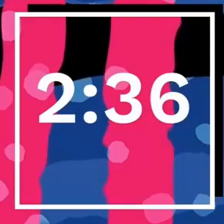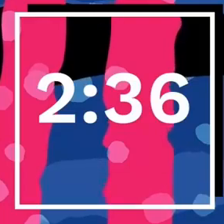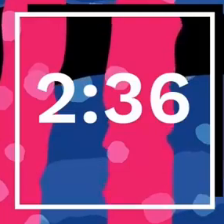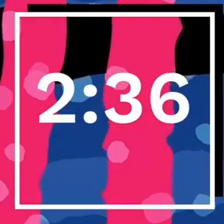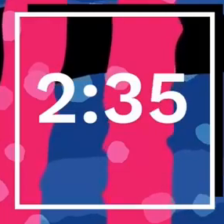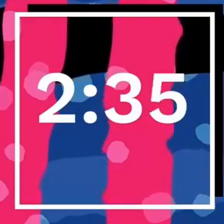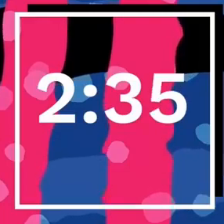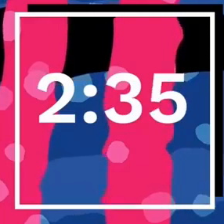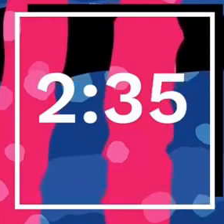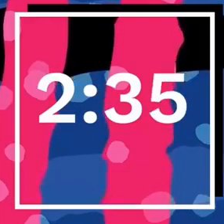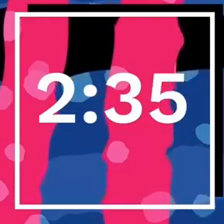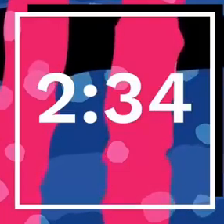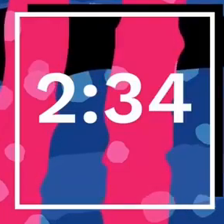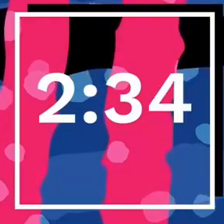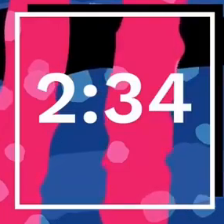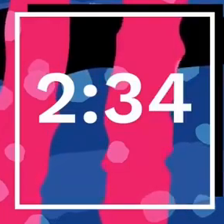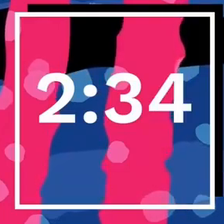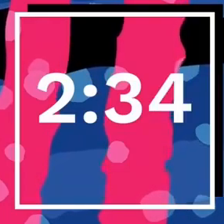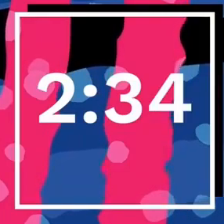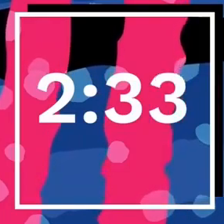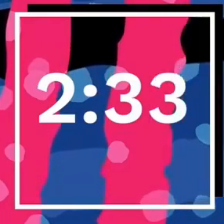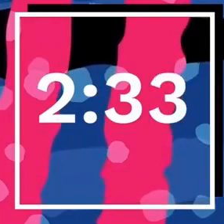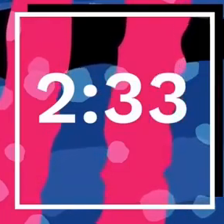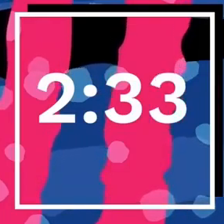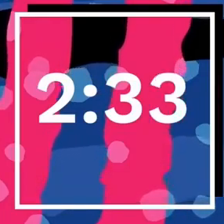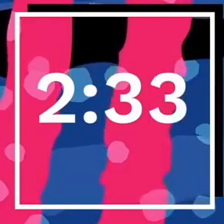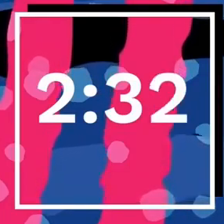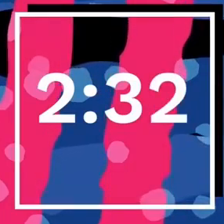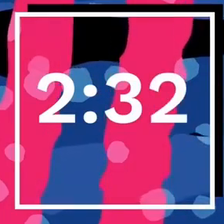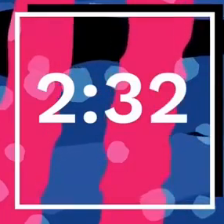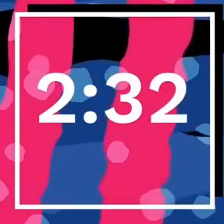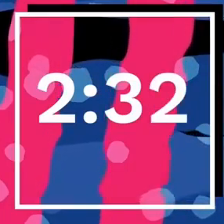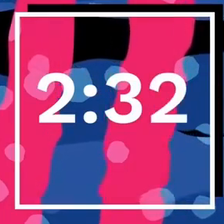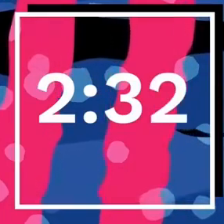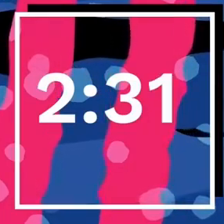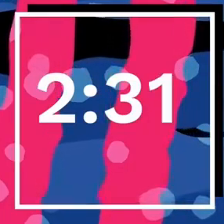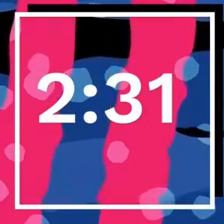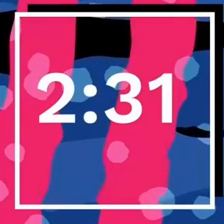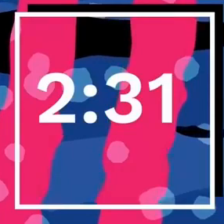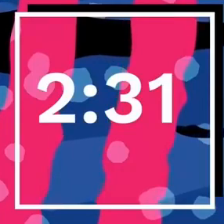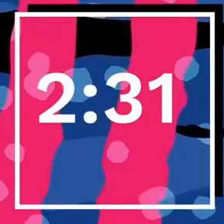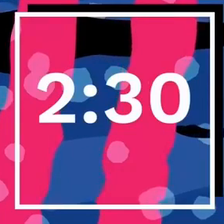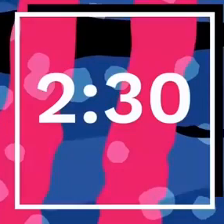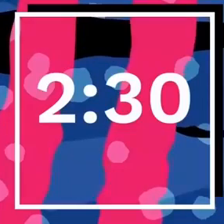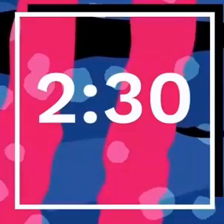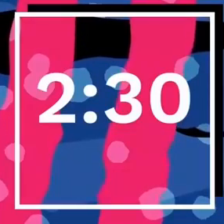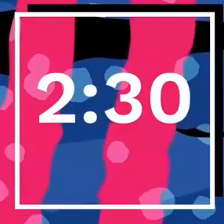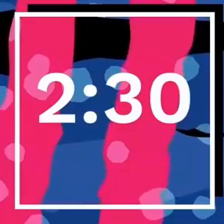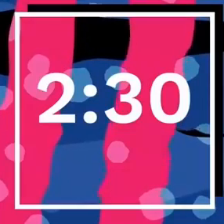$300 PER MONTH PER CHILD.